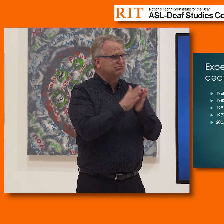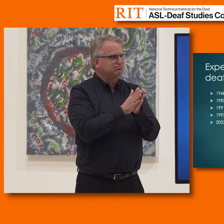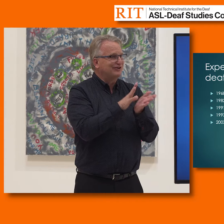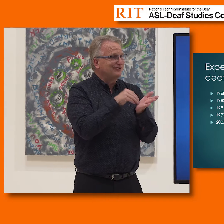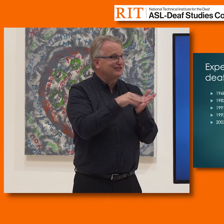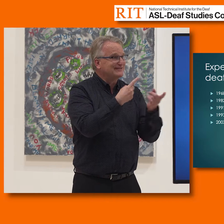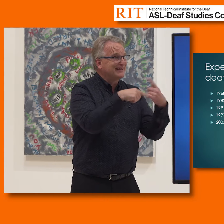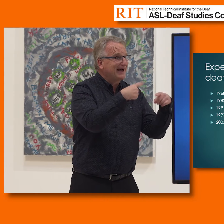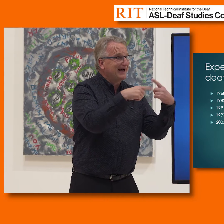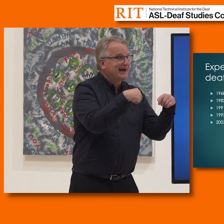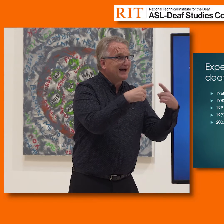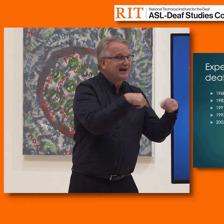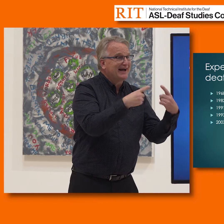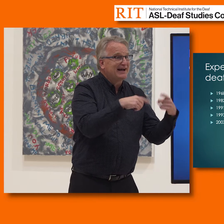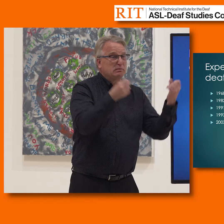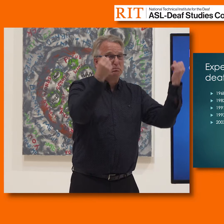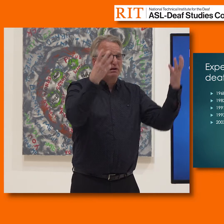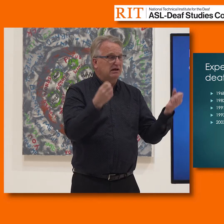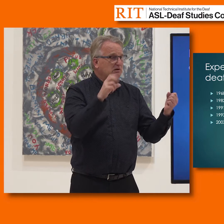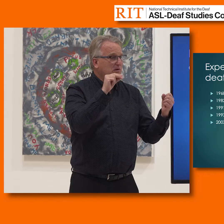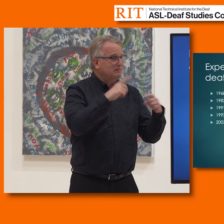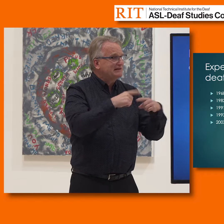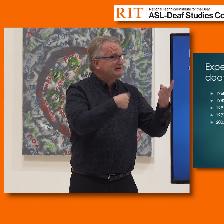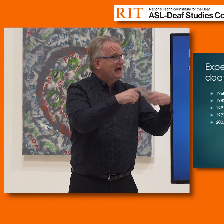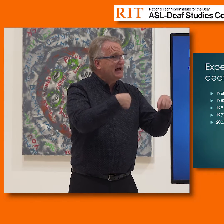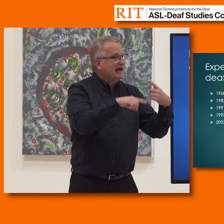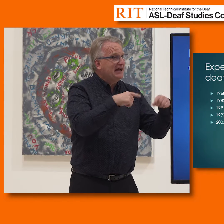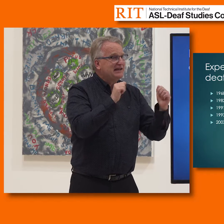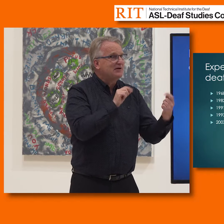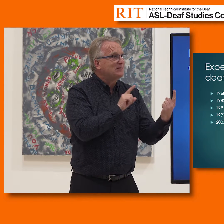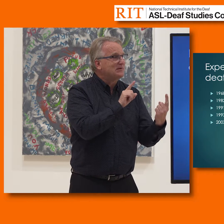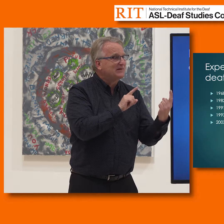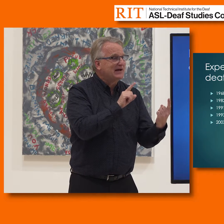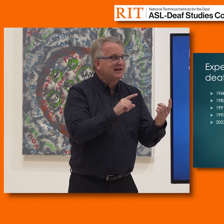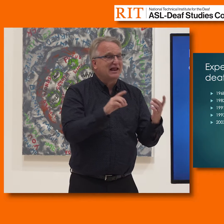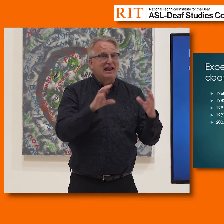It made me so comfortable. And other students were willing to learn sign language as well